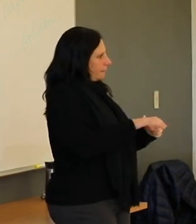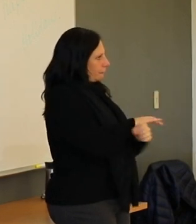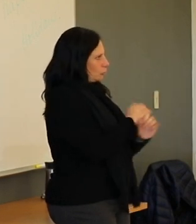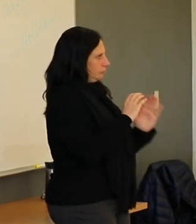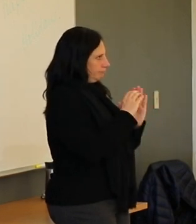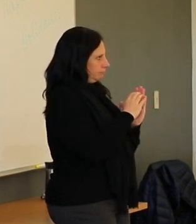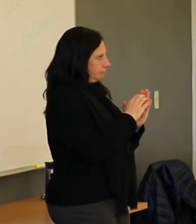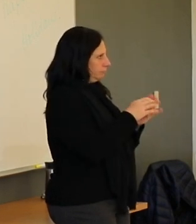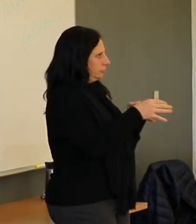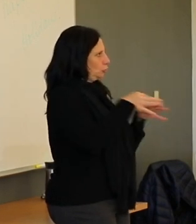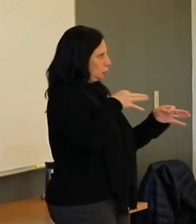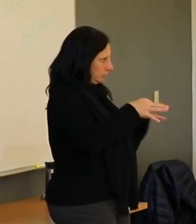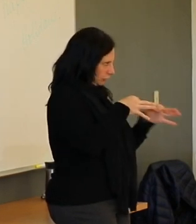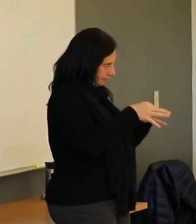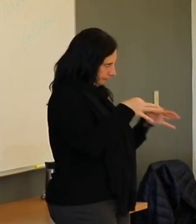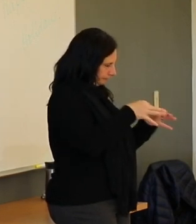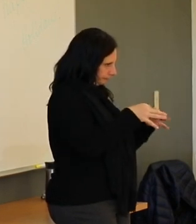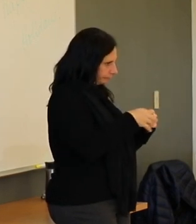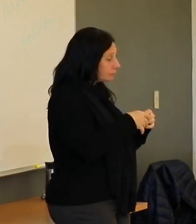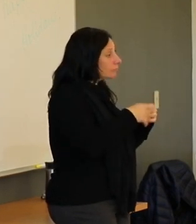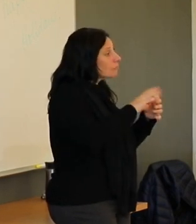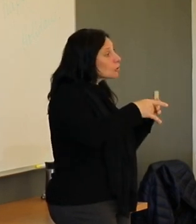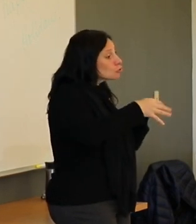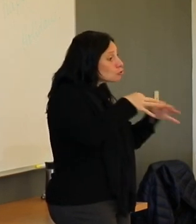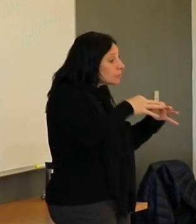The description of what you're doing should be detailed enough